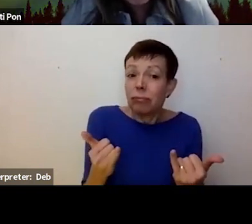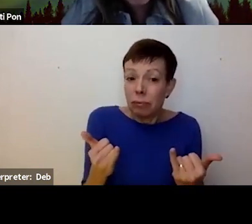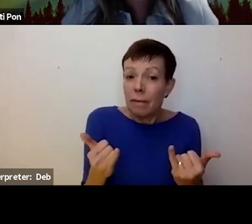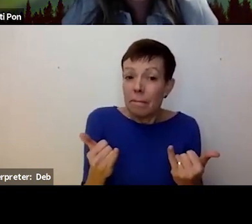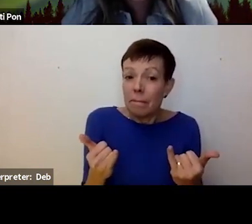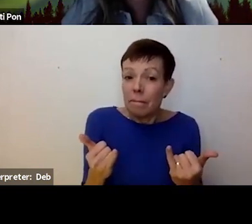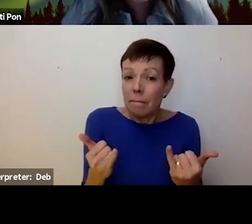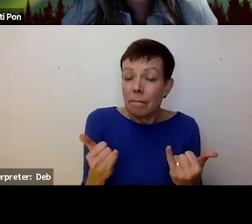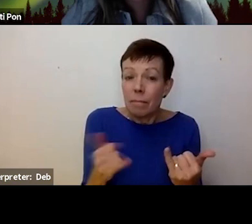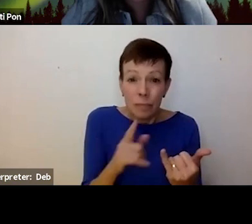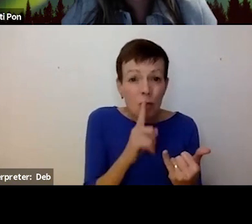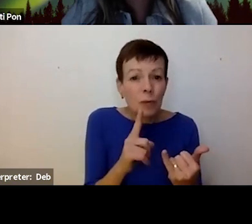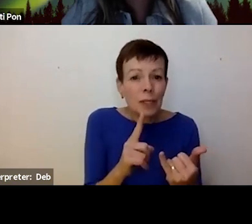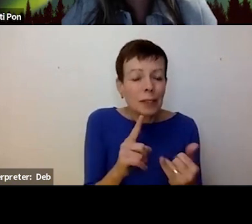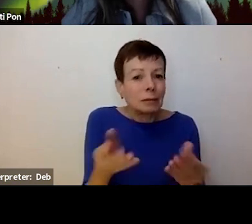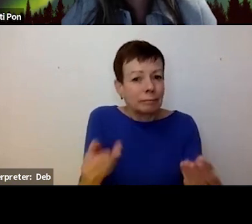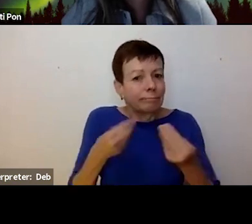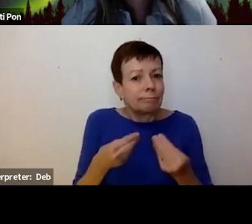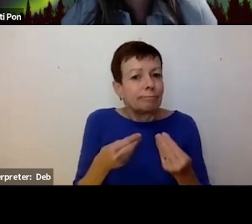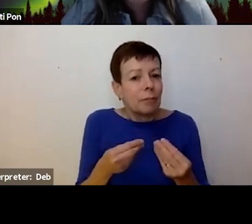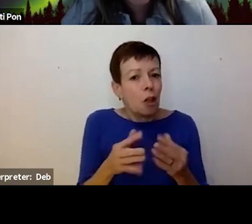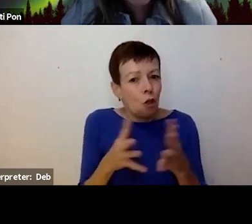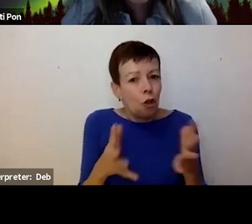are really great. Food for thought for us, for all of us.